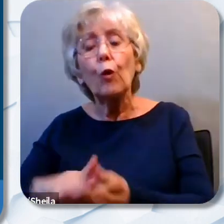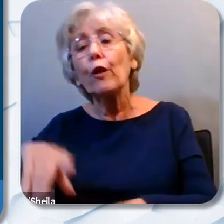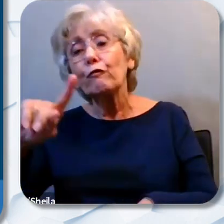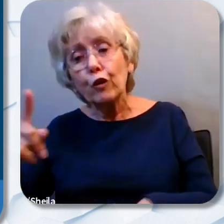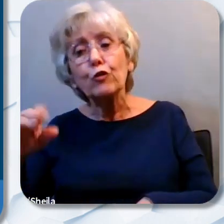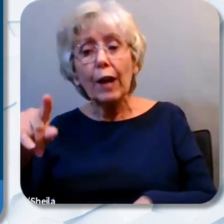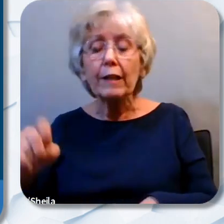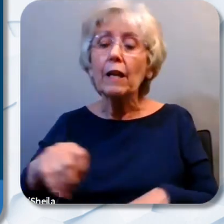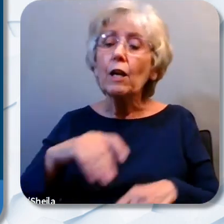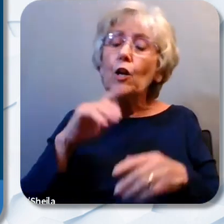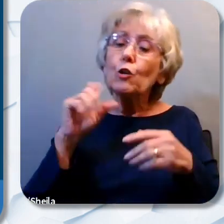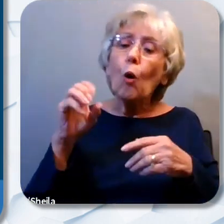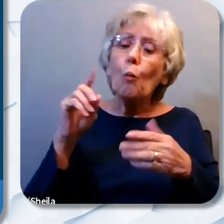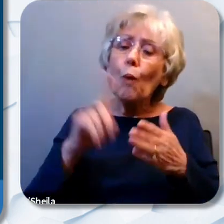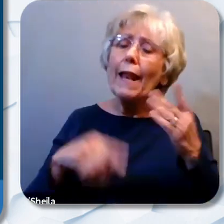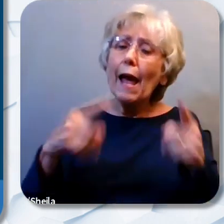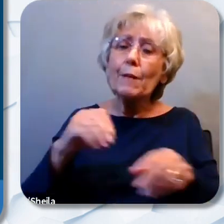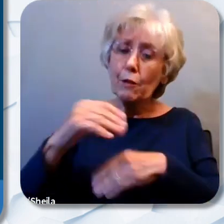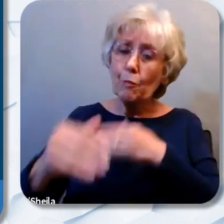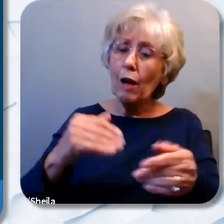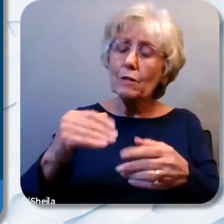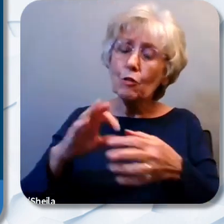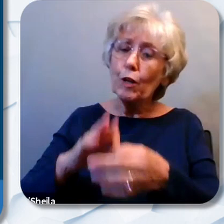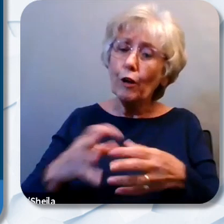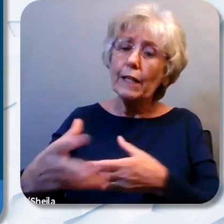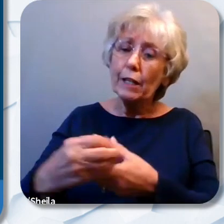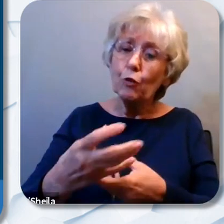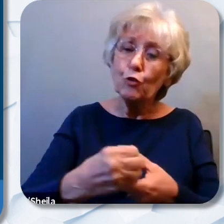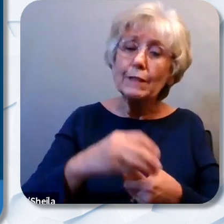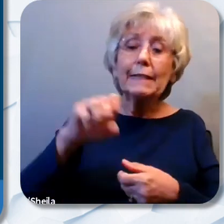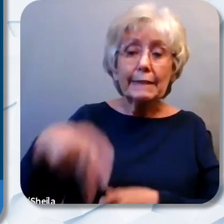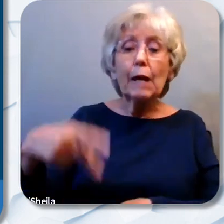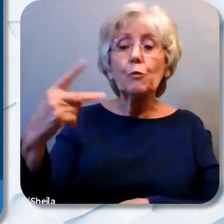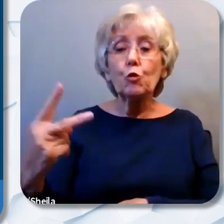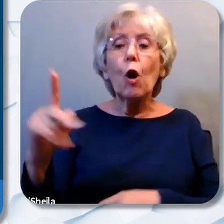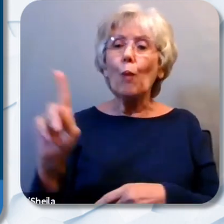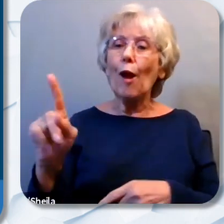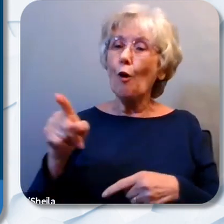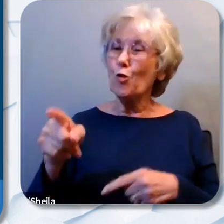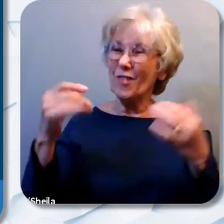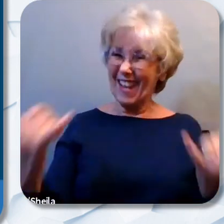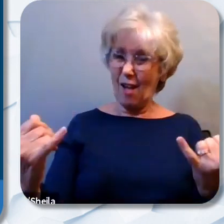process when it comes to inclusion so step one step two Where are you, and then the third one,